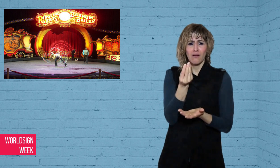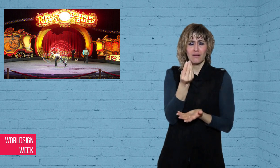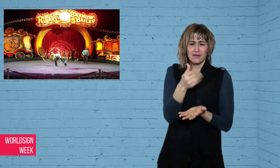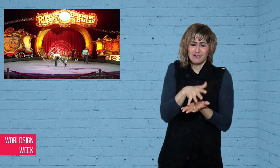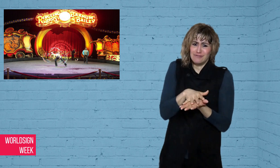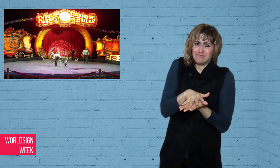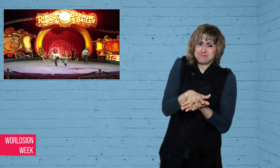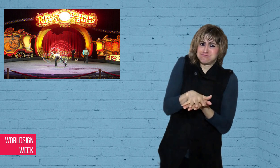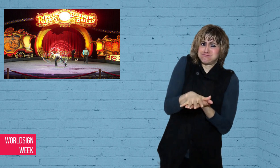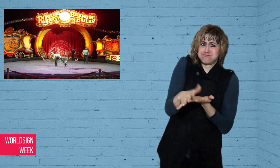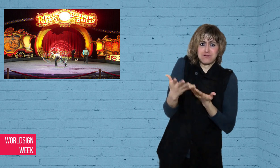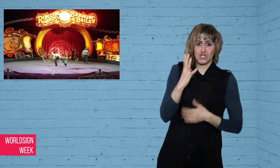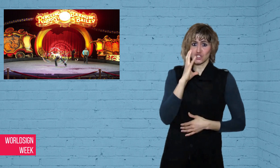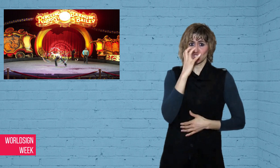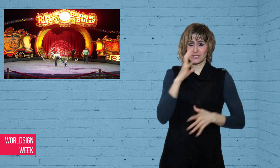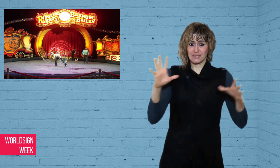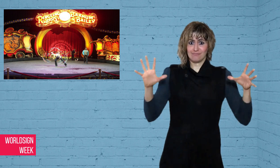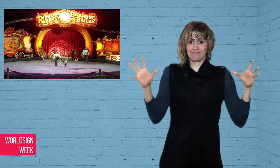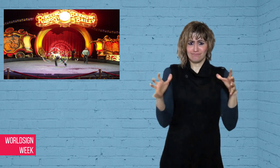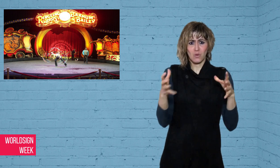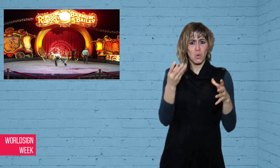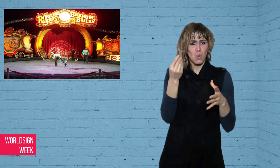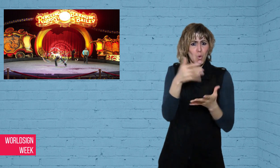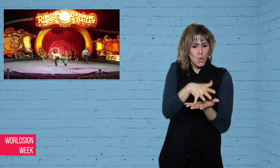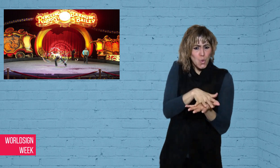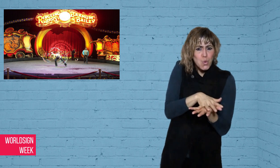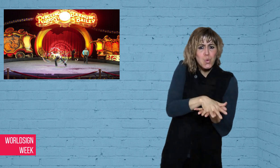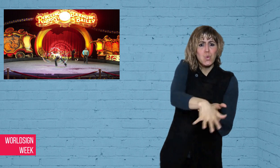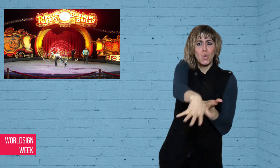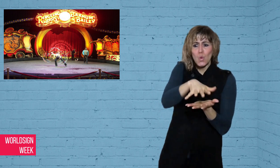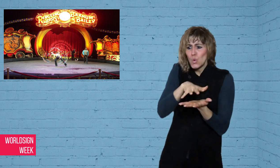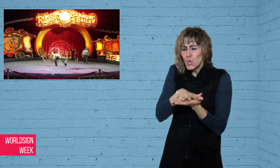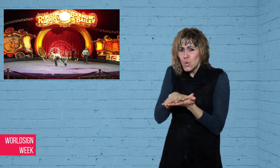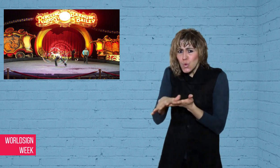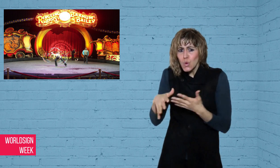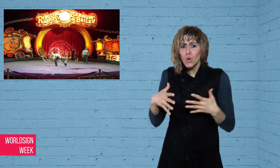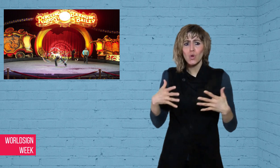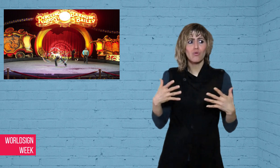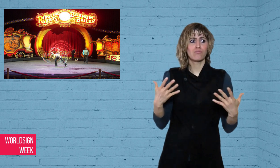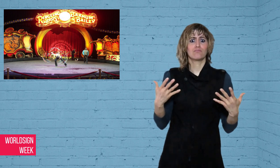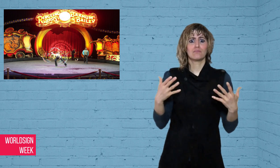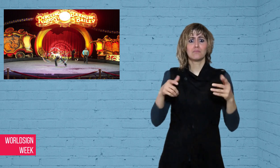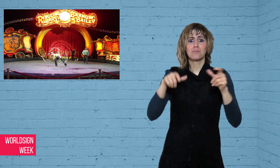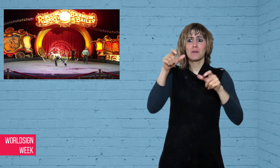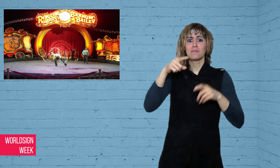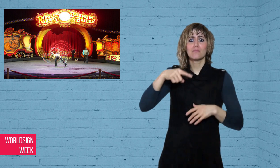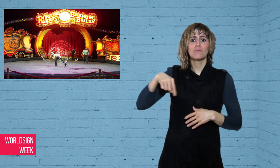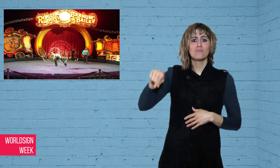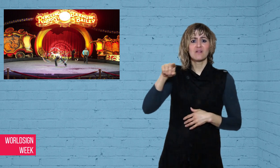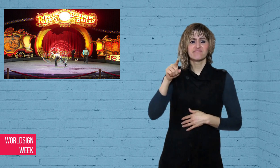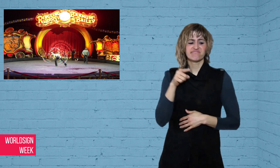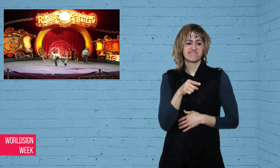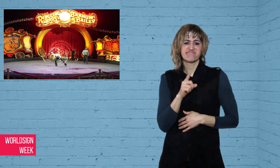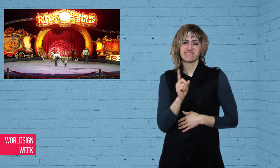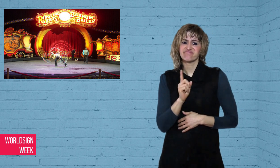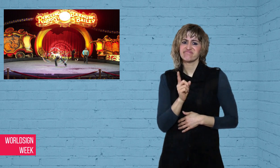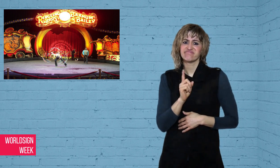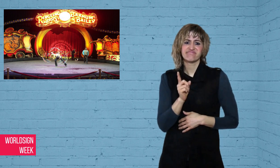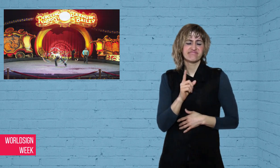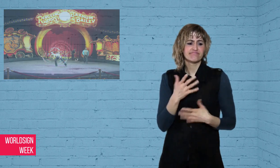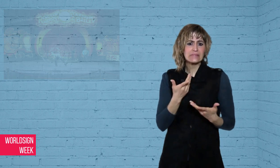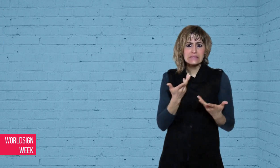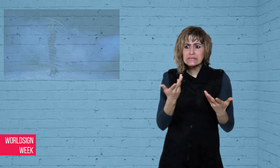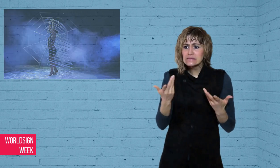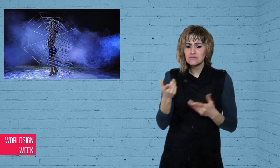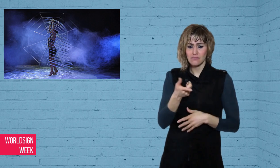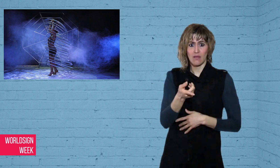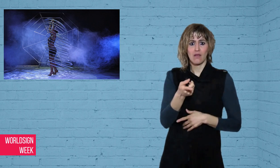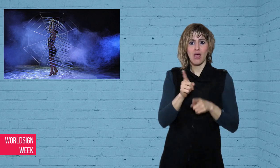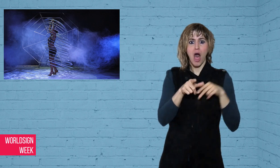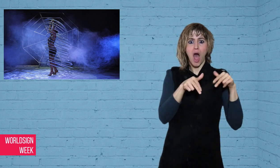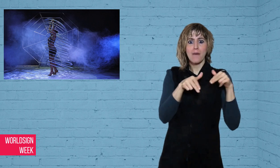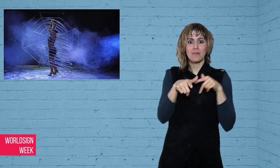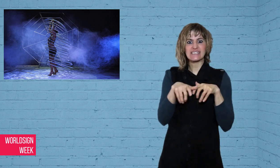animals to perform as entertainment.